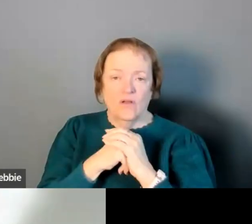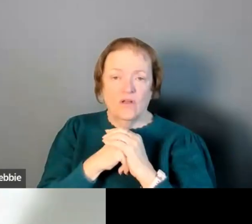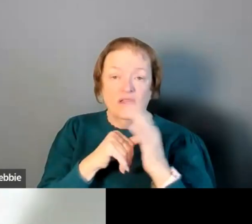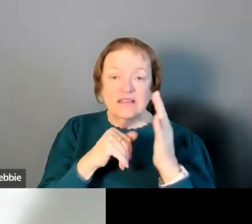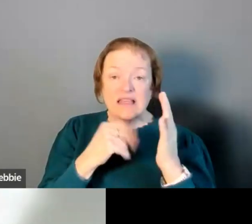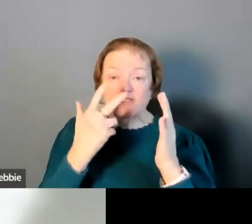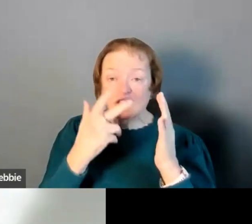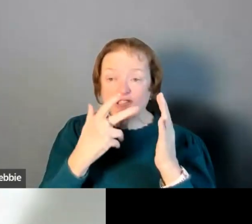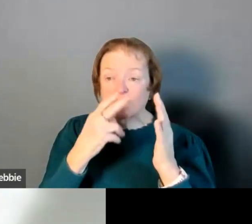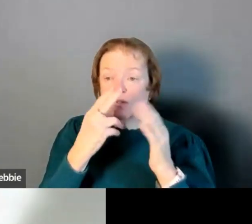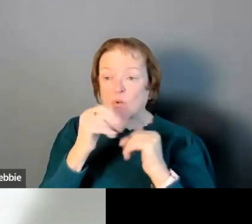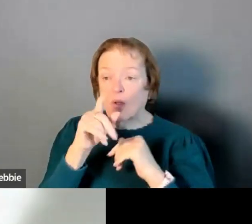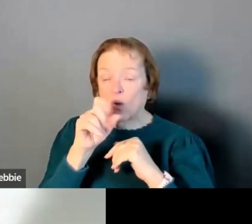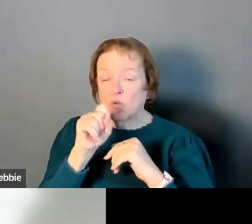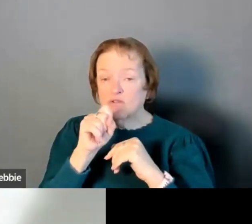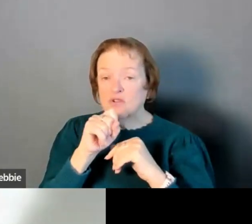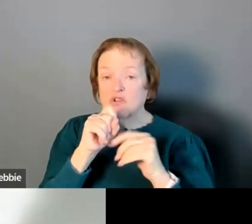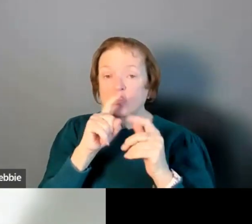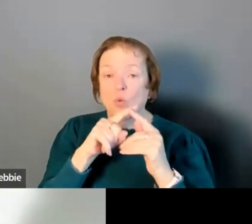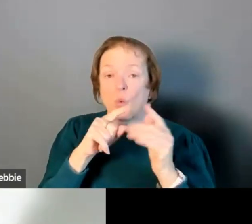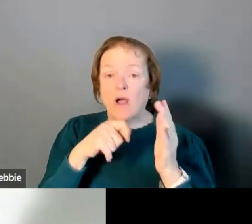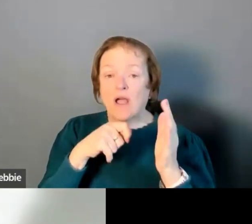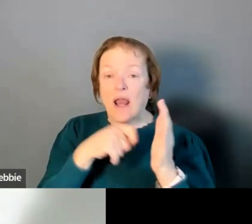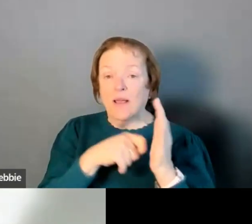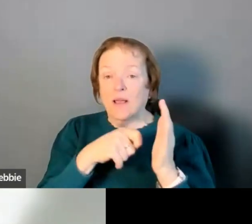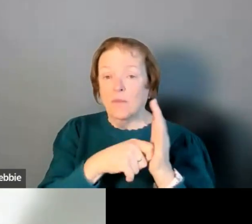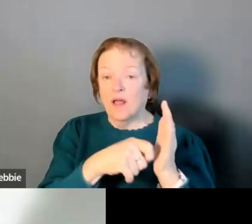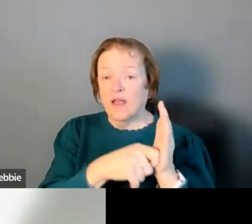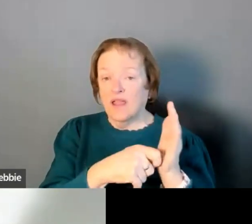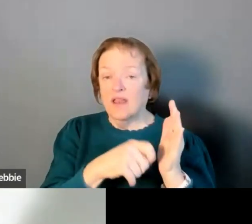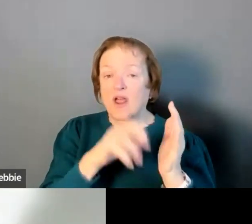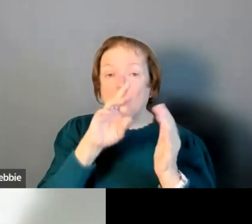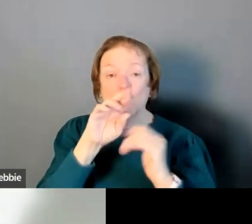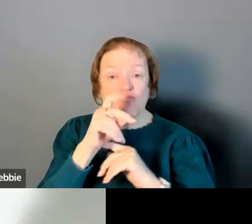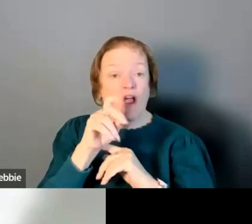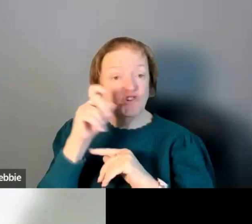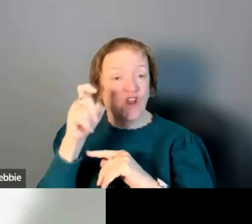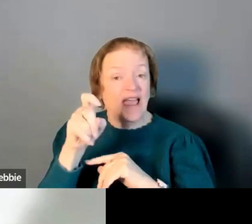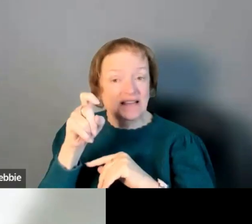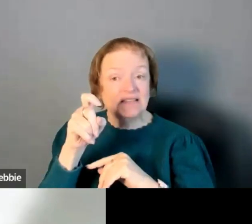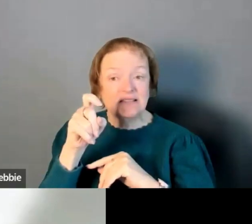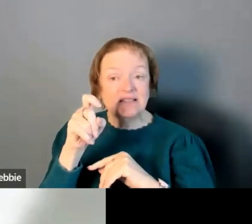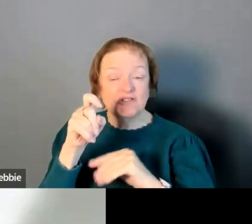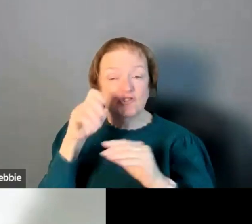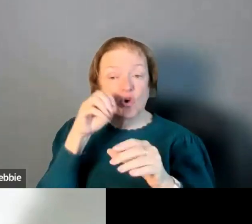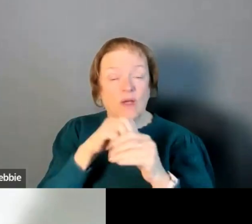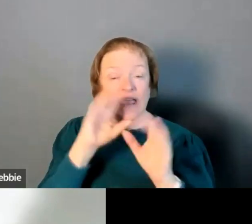So what can I plug into those 3 holes? A Roger X. So if you are in a classroom, and you have a student a teacher saying